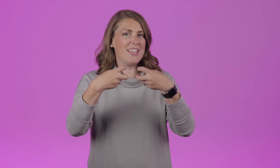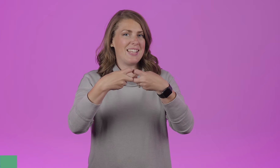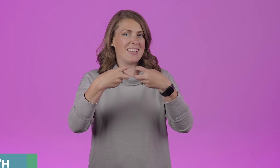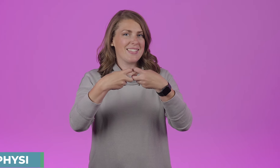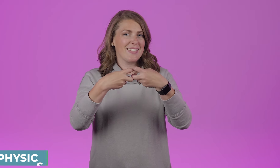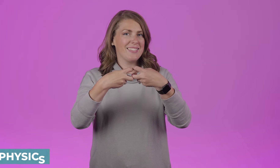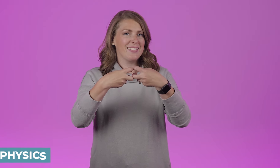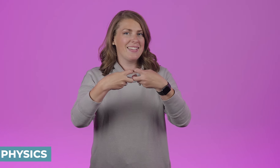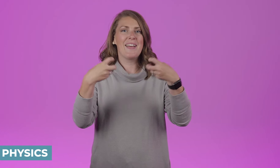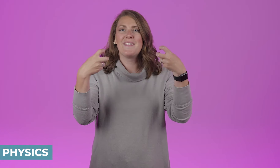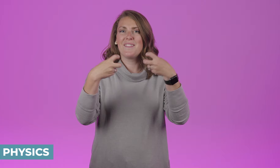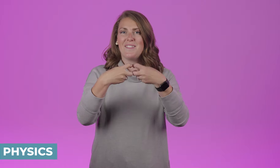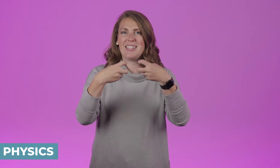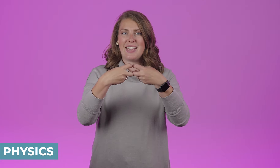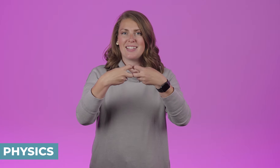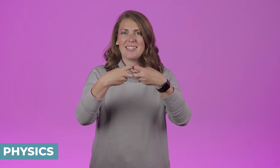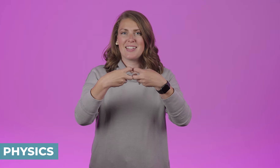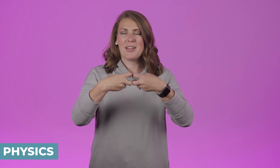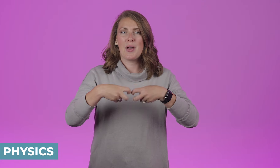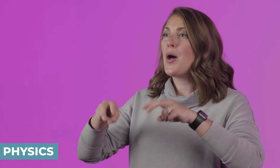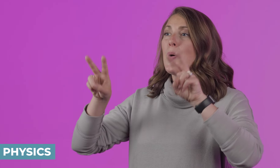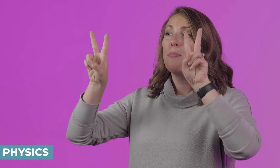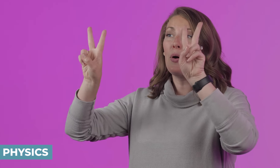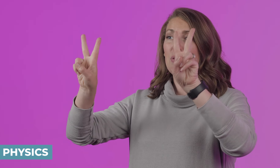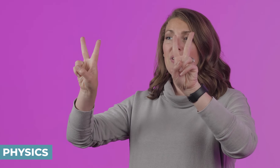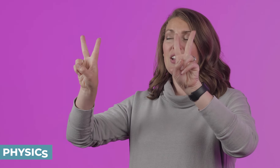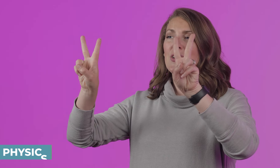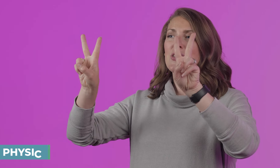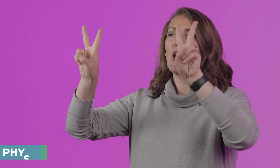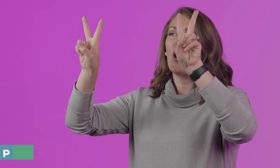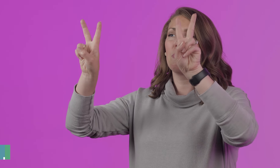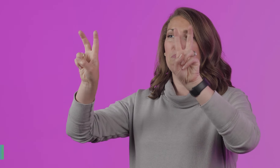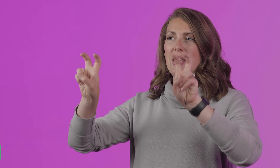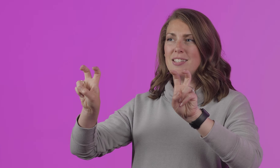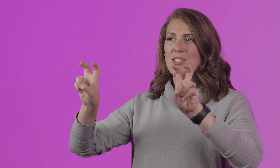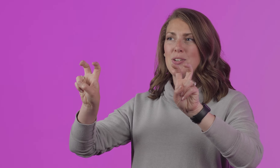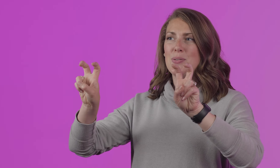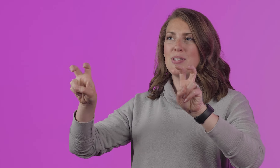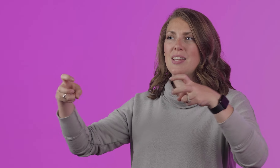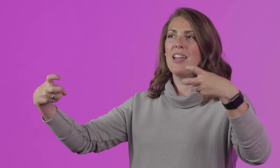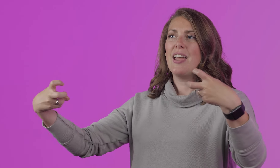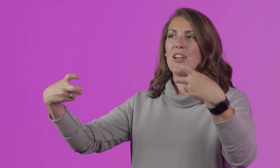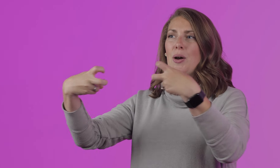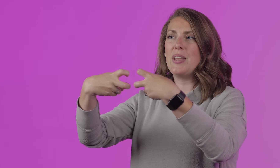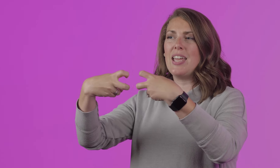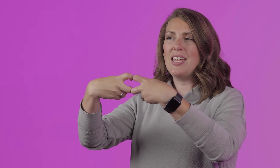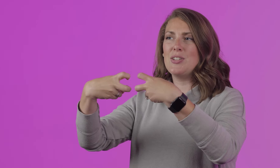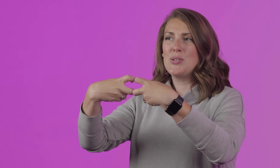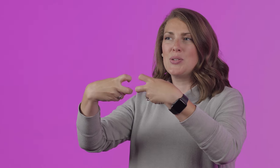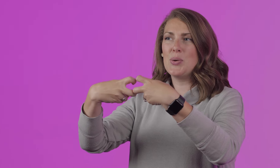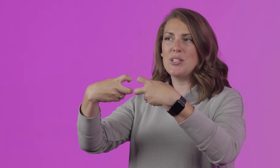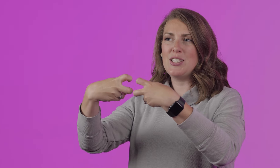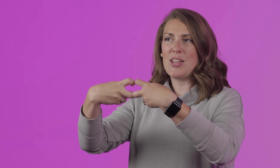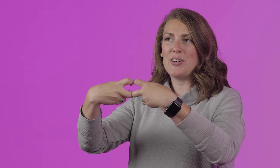PHYSICS PHYSICS Both fingers are bent two's going in towards each other.